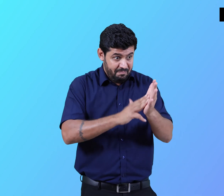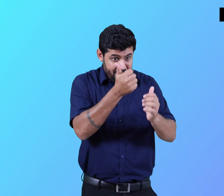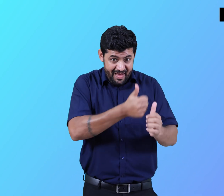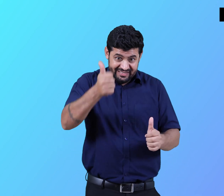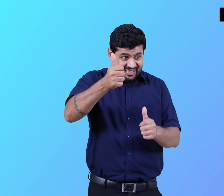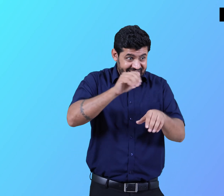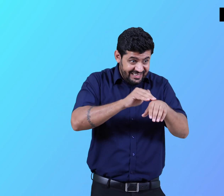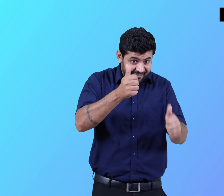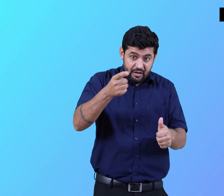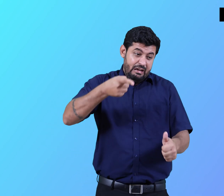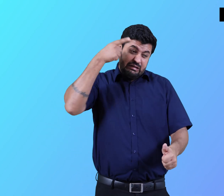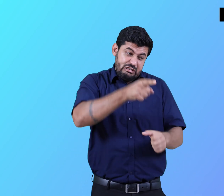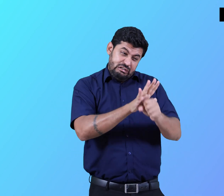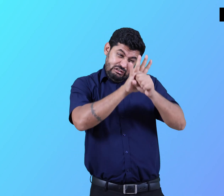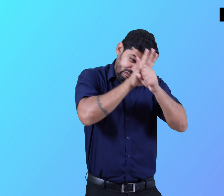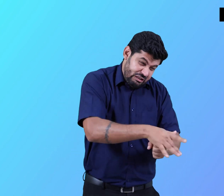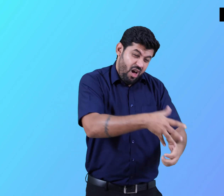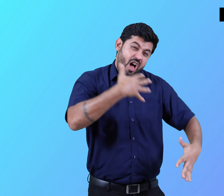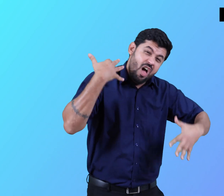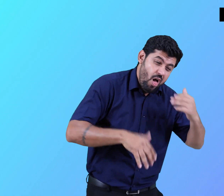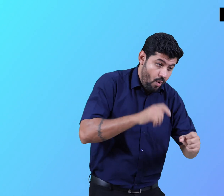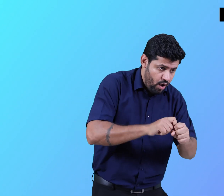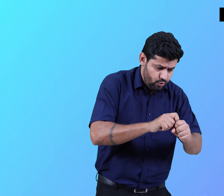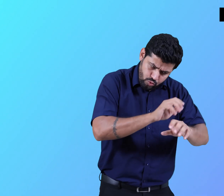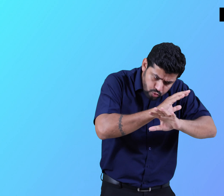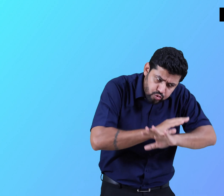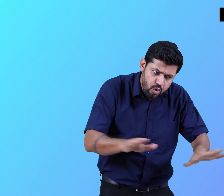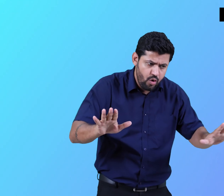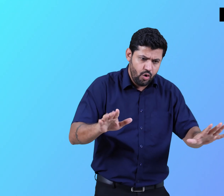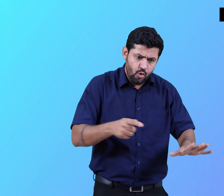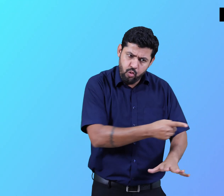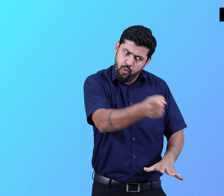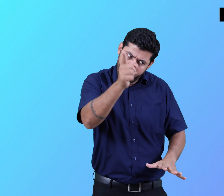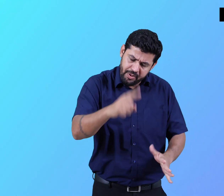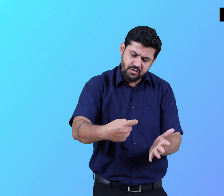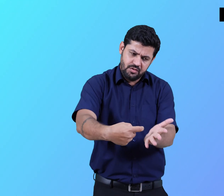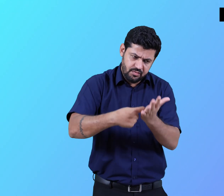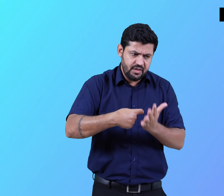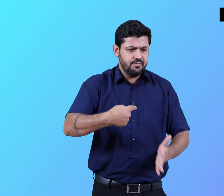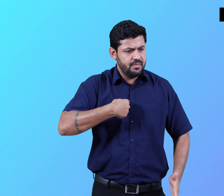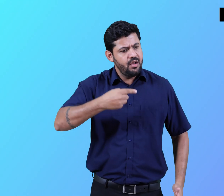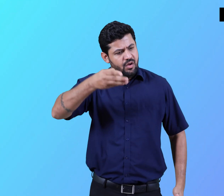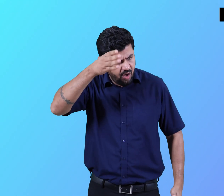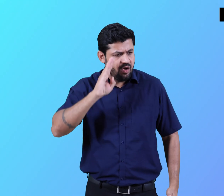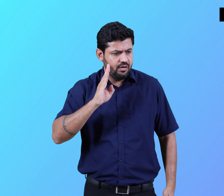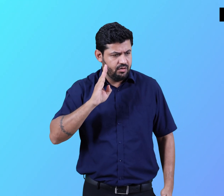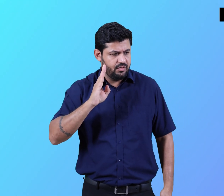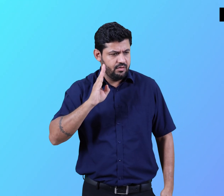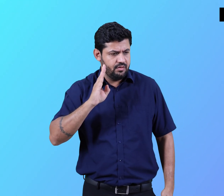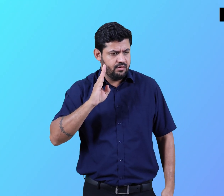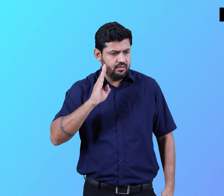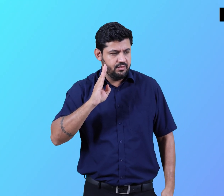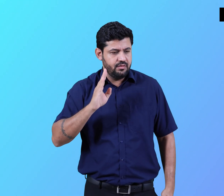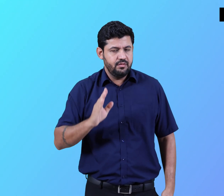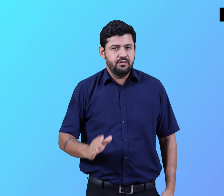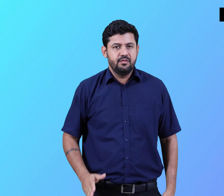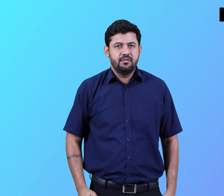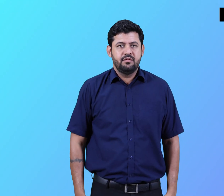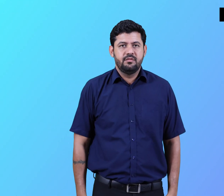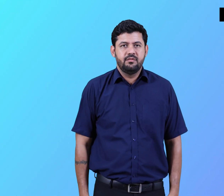You must not be a cruel master to them. You must respect your God.